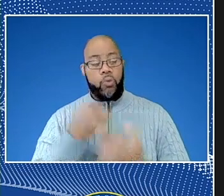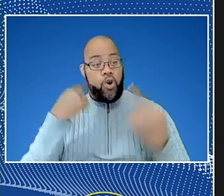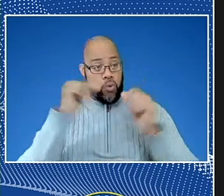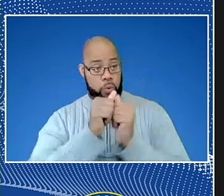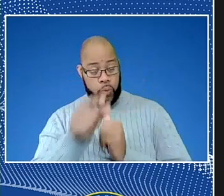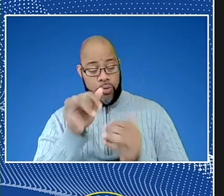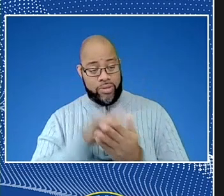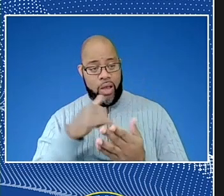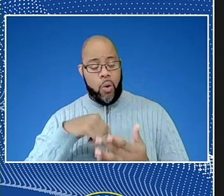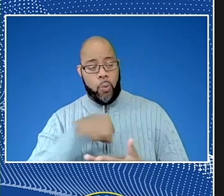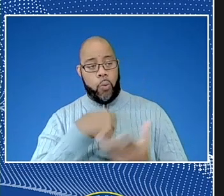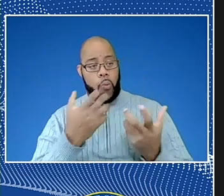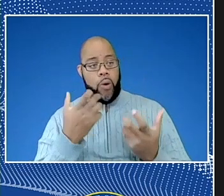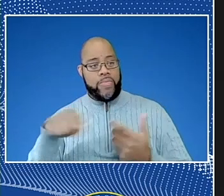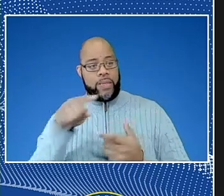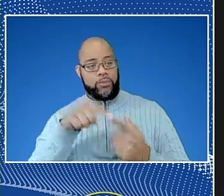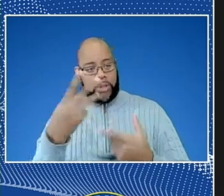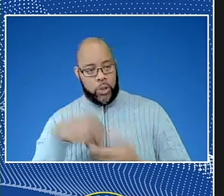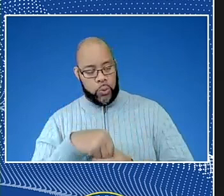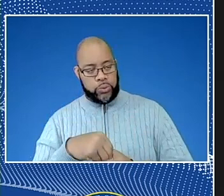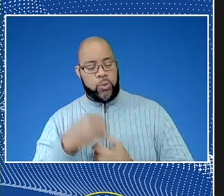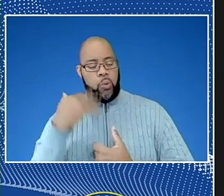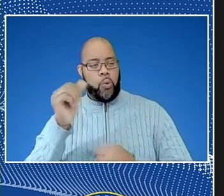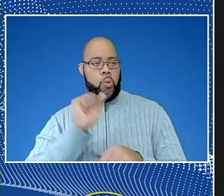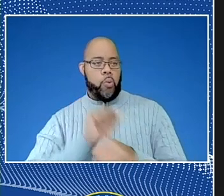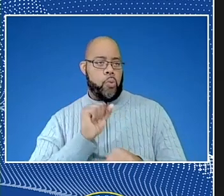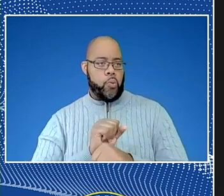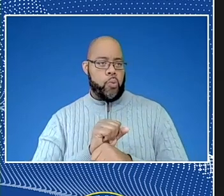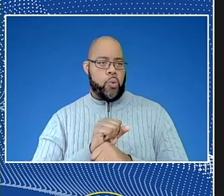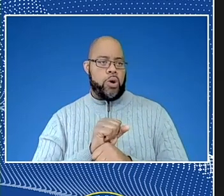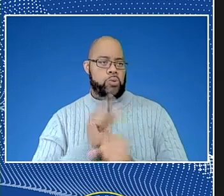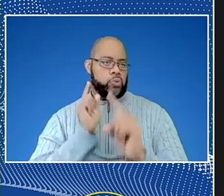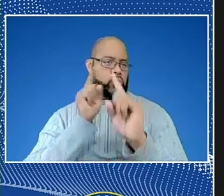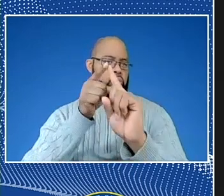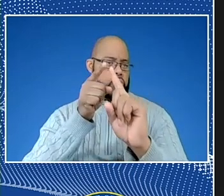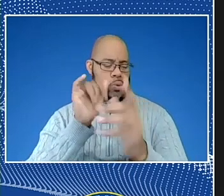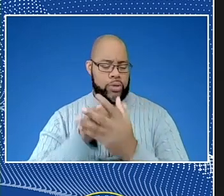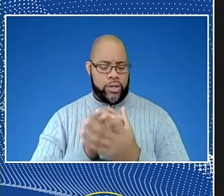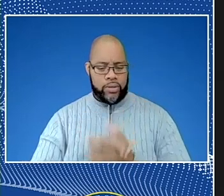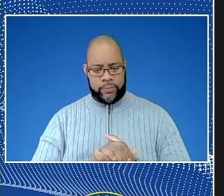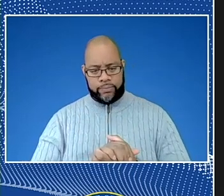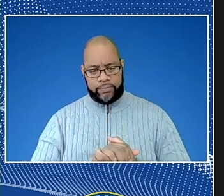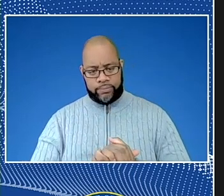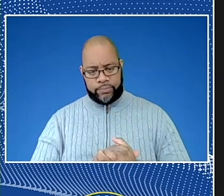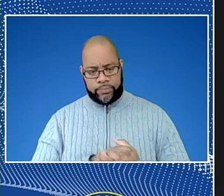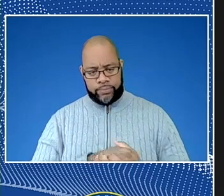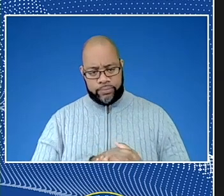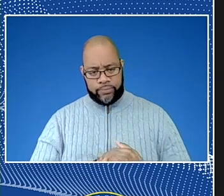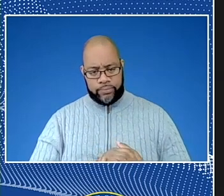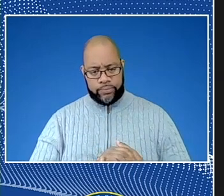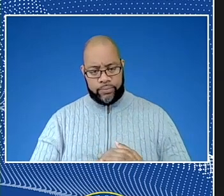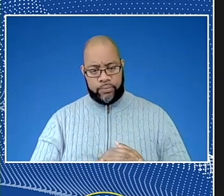like for them to be included, and we will work toward that. But it is subject to a whole line of